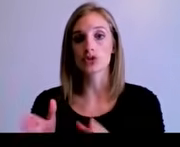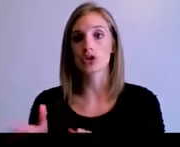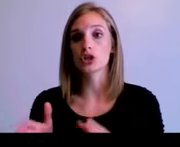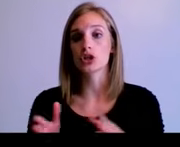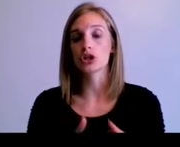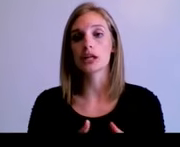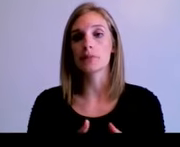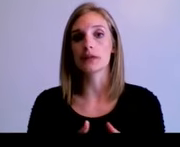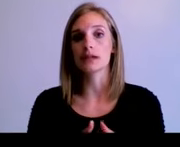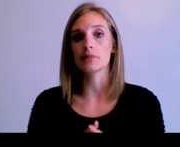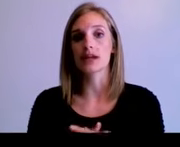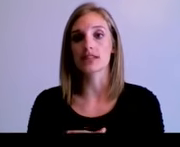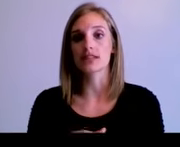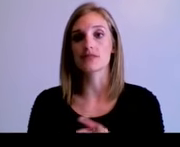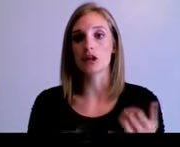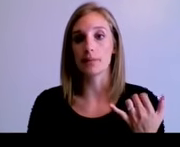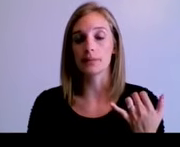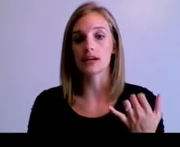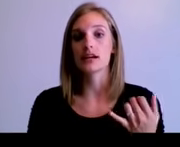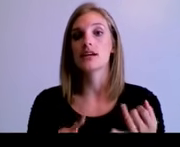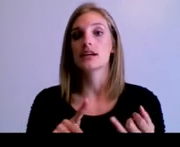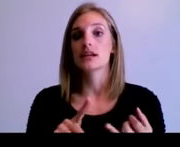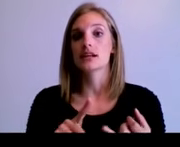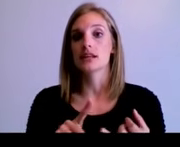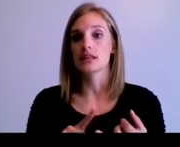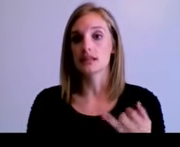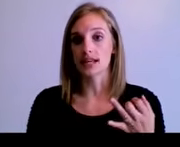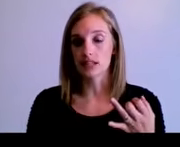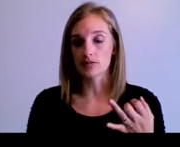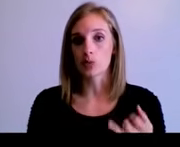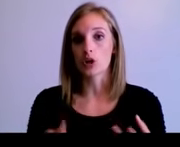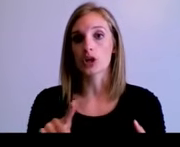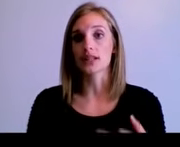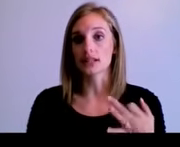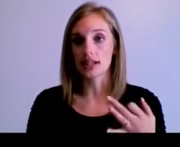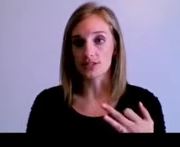could or couldn't be because of the topic, The length of the word and the letters that